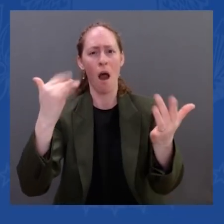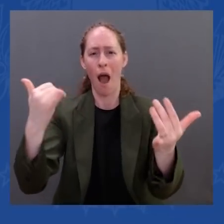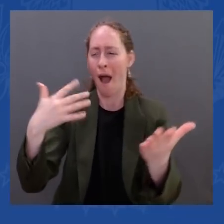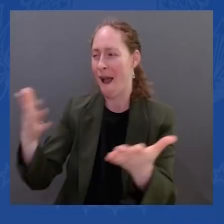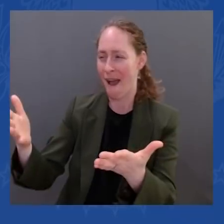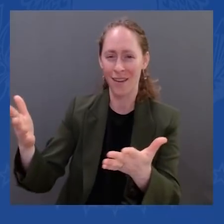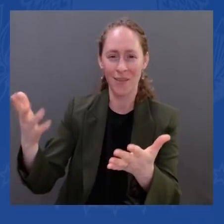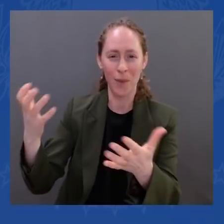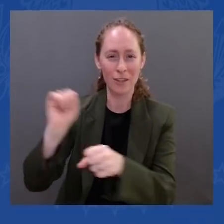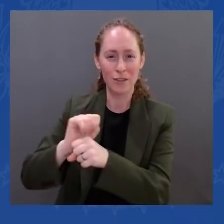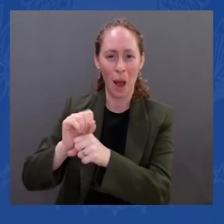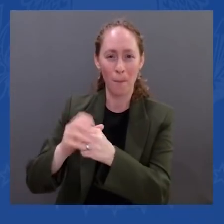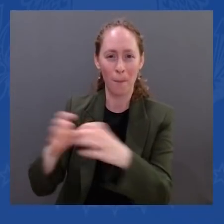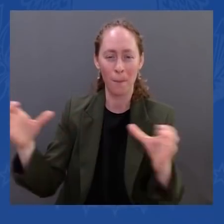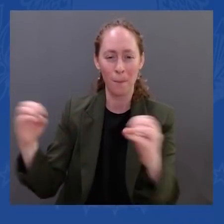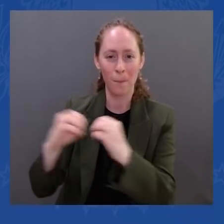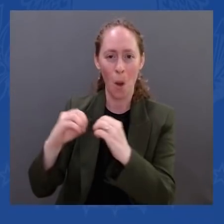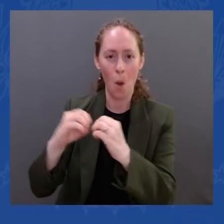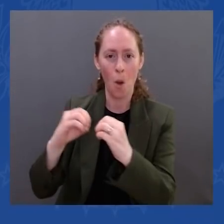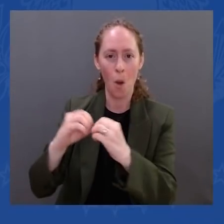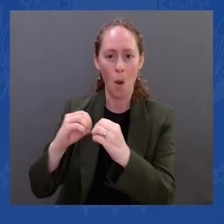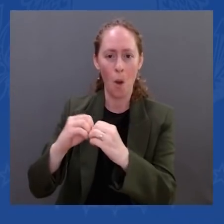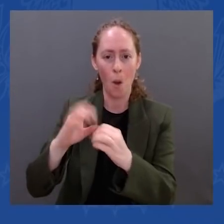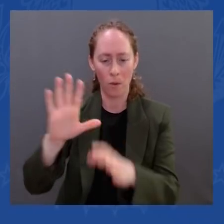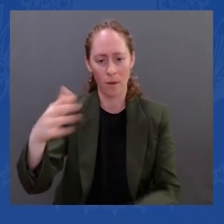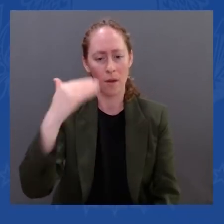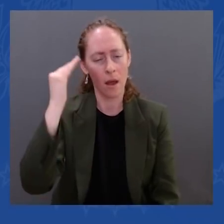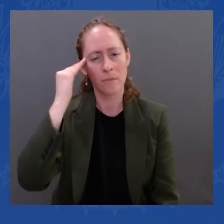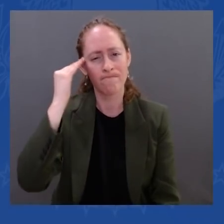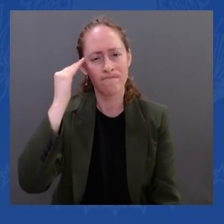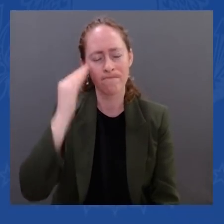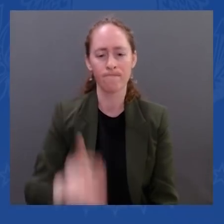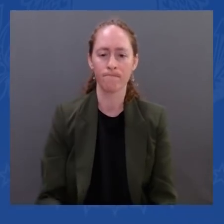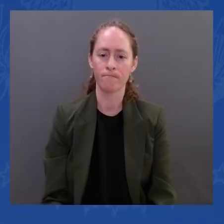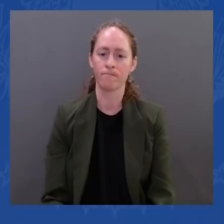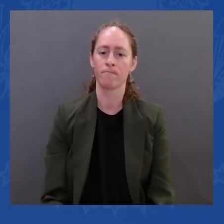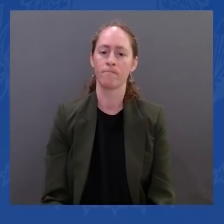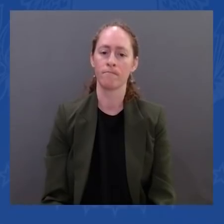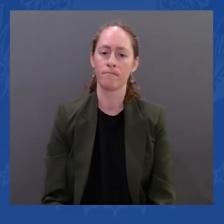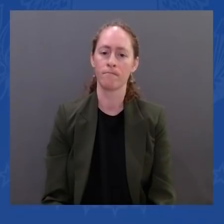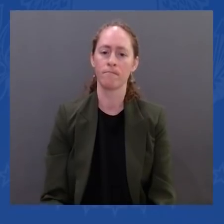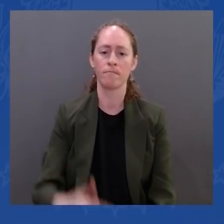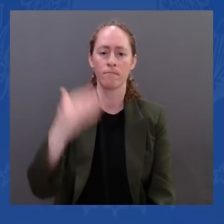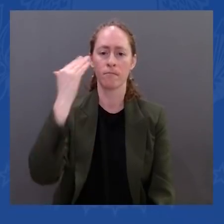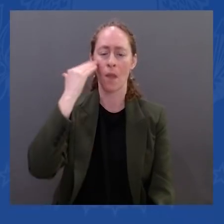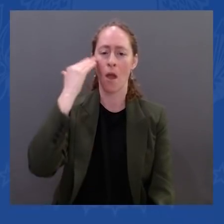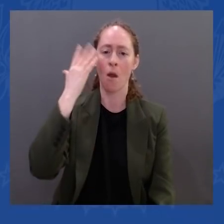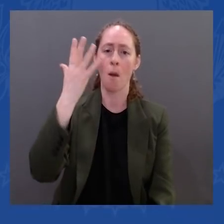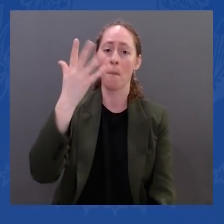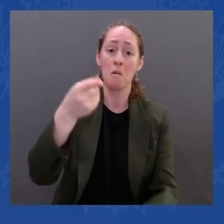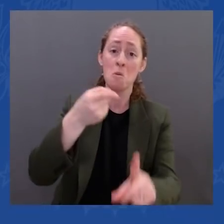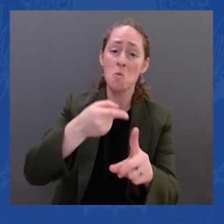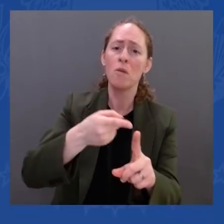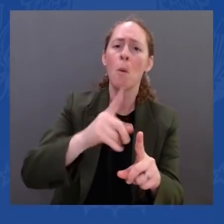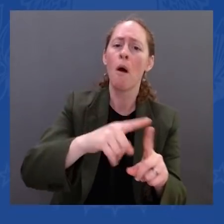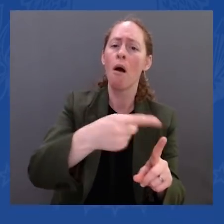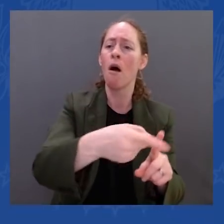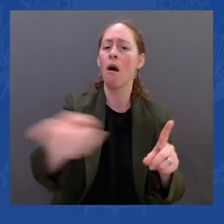not necessarily you; people don't want to talk about it right now. And I won't take up the time. But there's a second wave to impact on inflation,